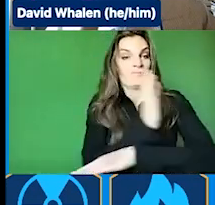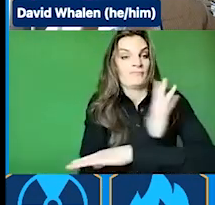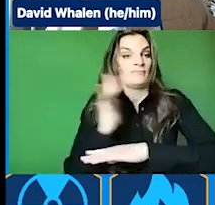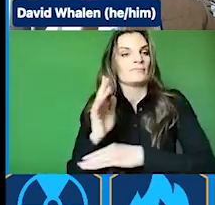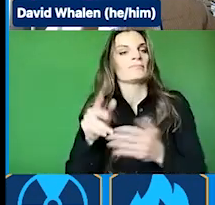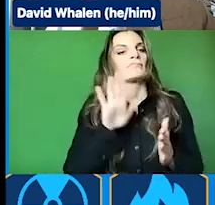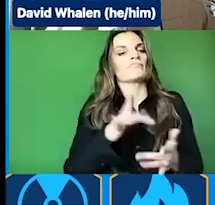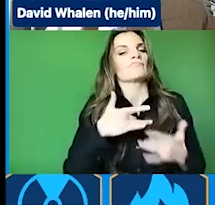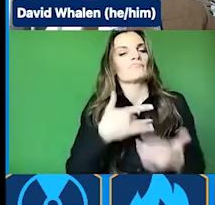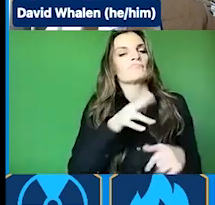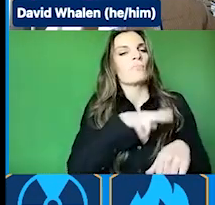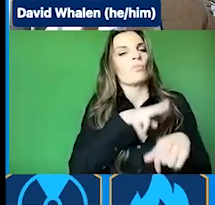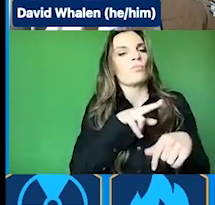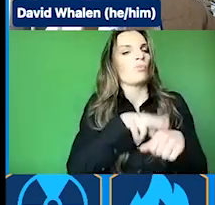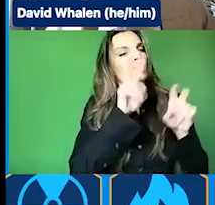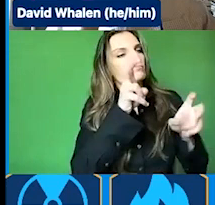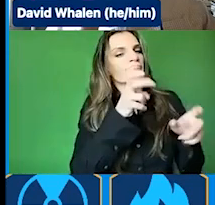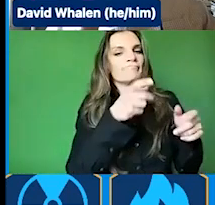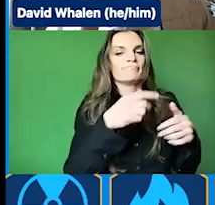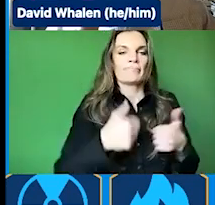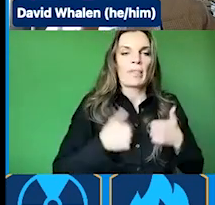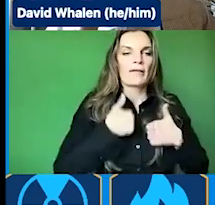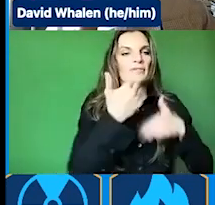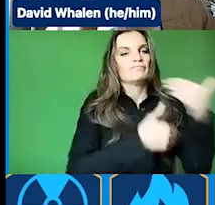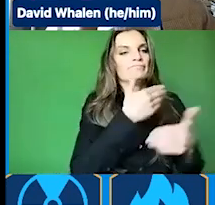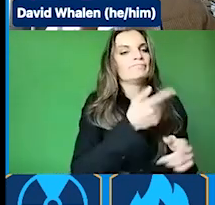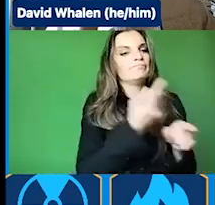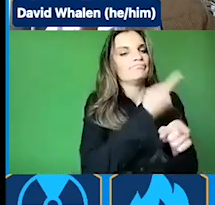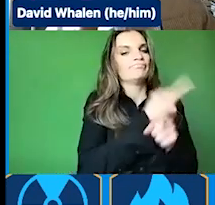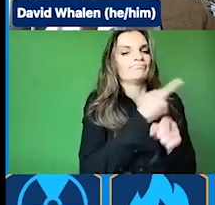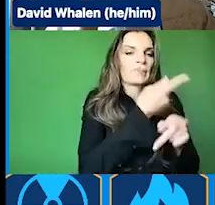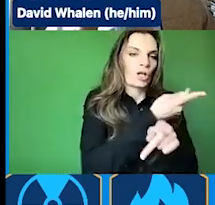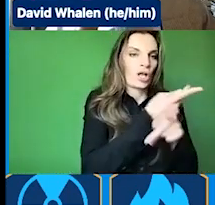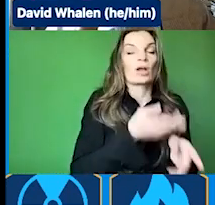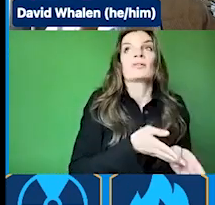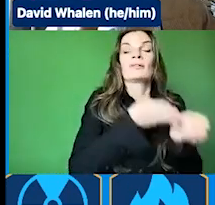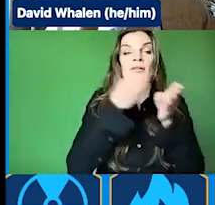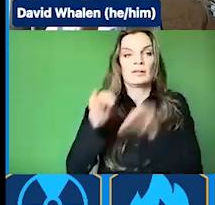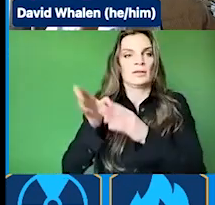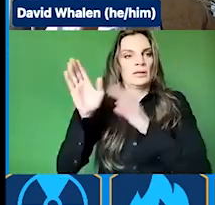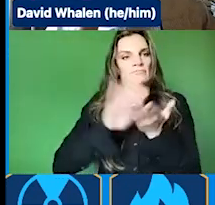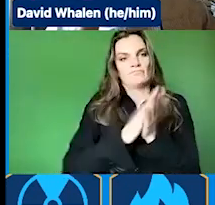to crisis standards of care. That you have dwindling